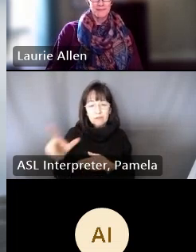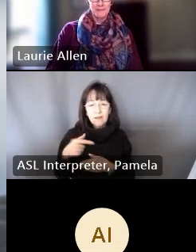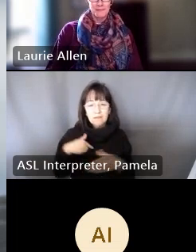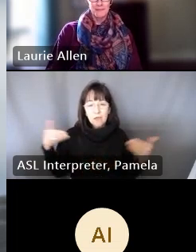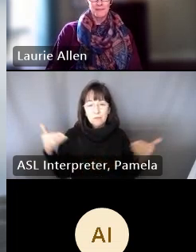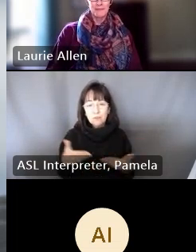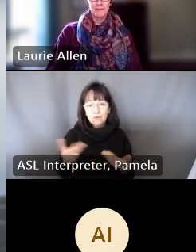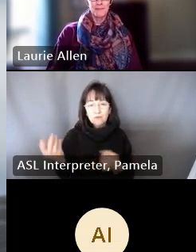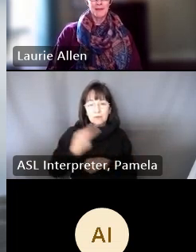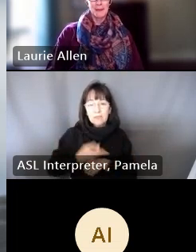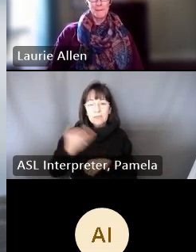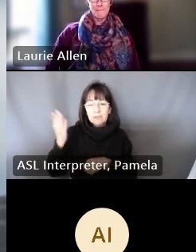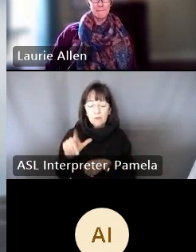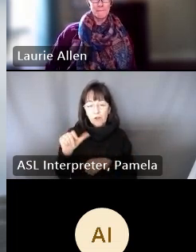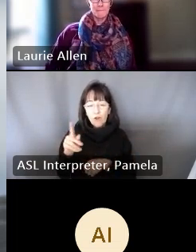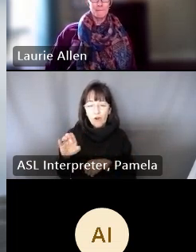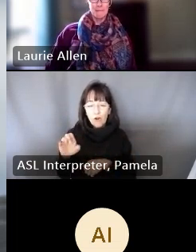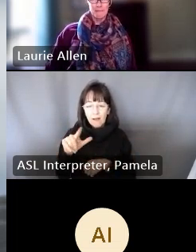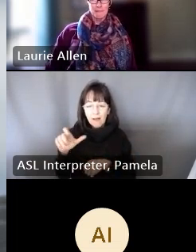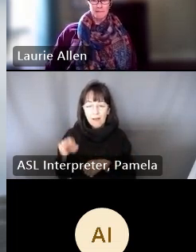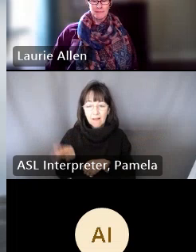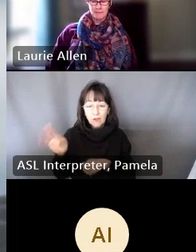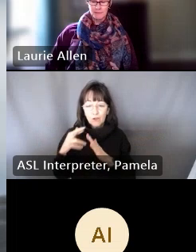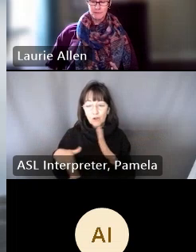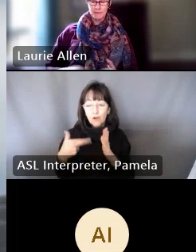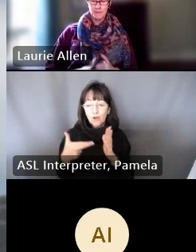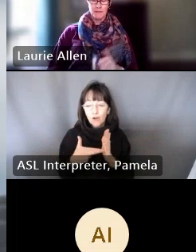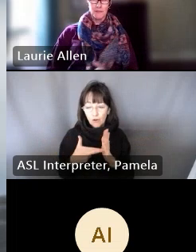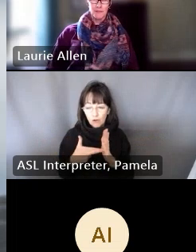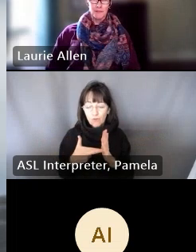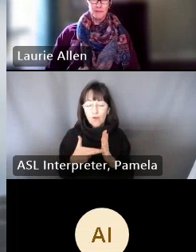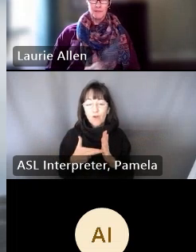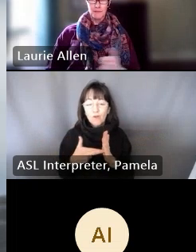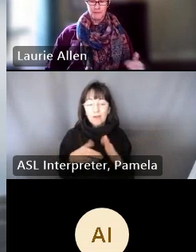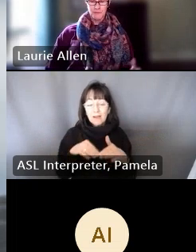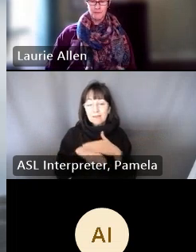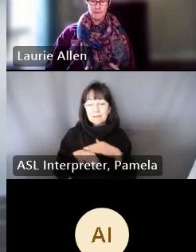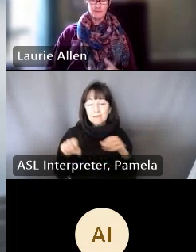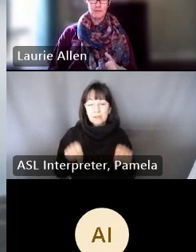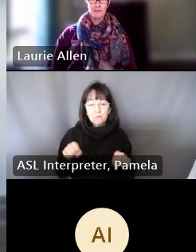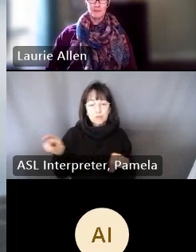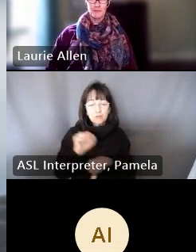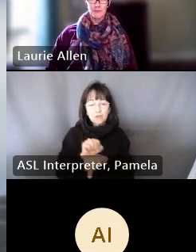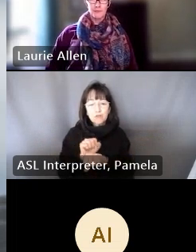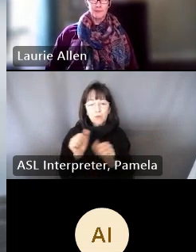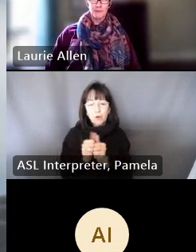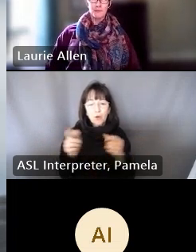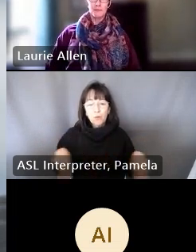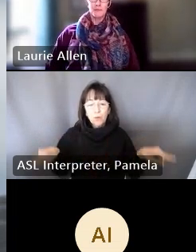In her role as Senior Accessibility Technology Evangelist, Laurie works with enterprise customers on creating inclusive